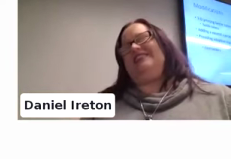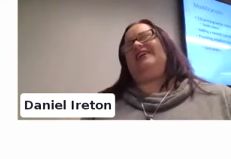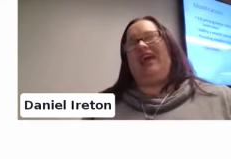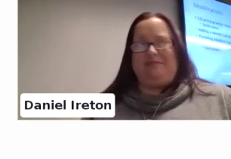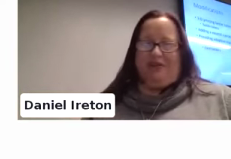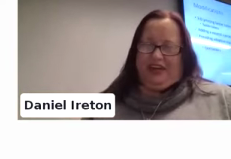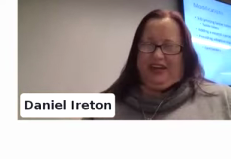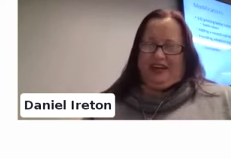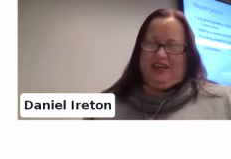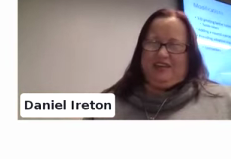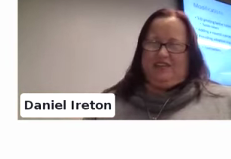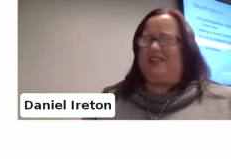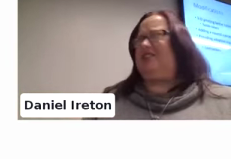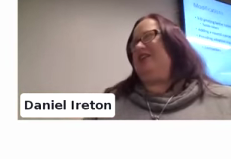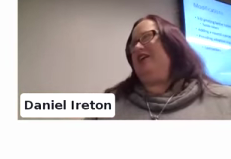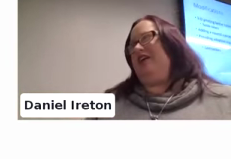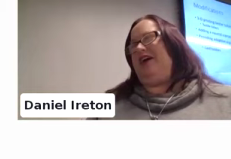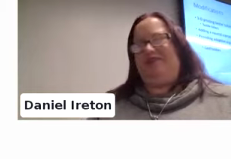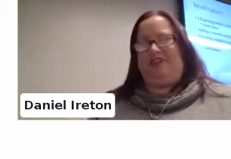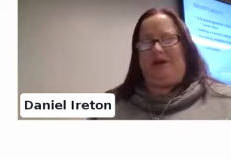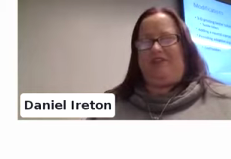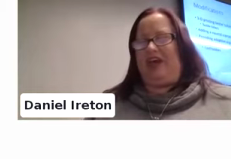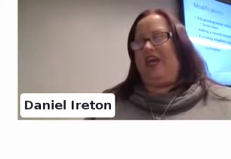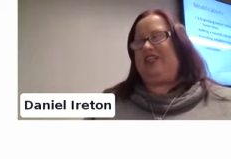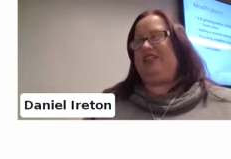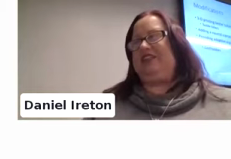Where as before they were just color differences they now have shapes and they are bigger and they are fun. And you can feel them.